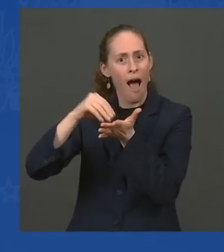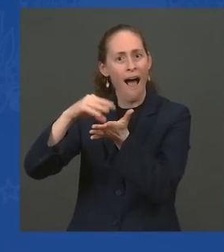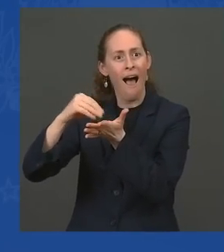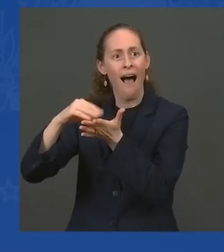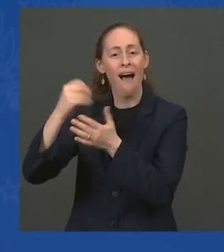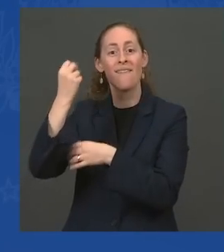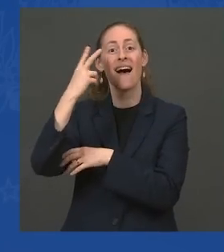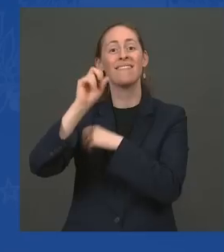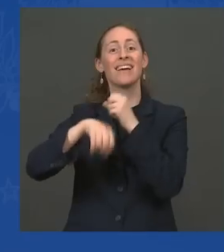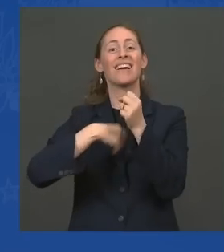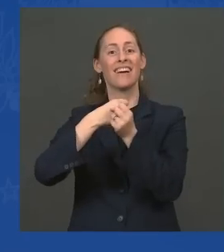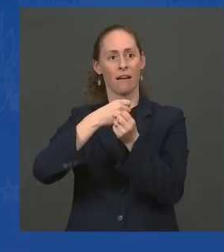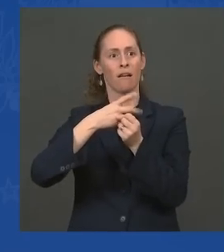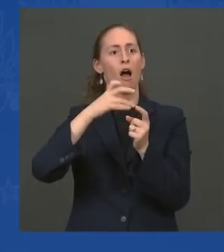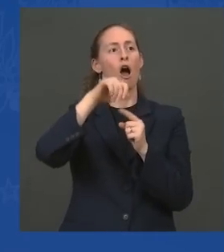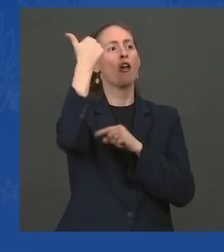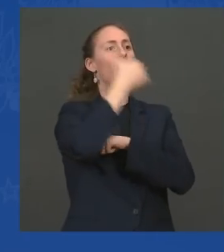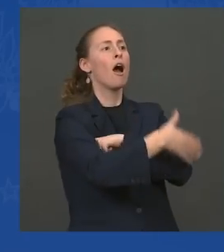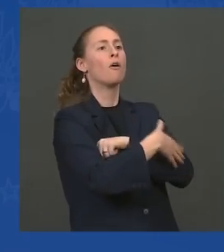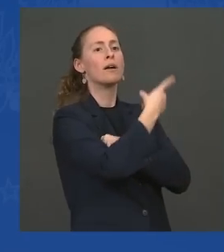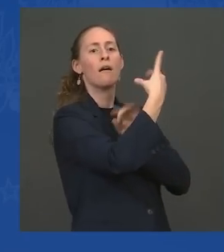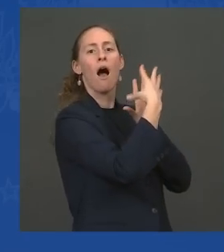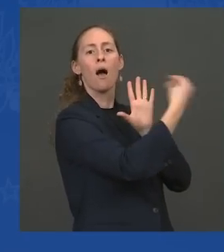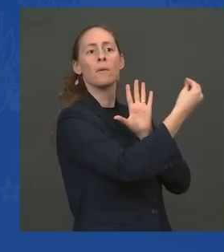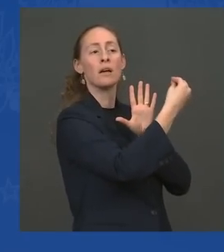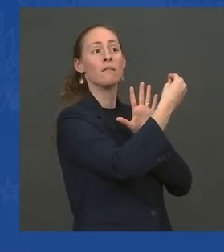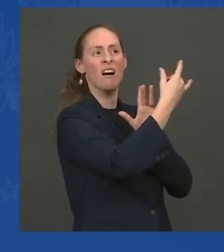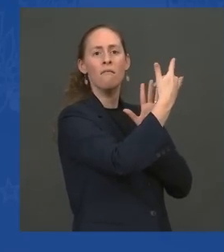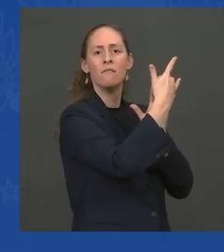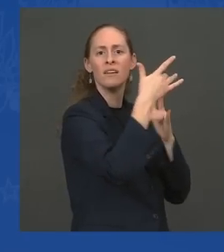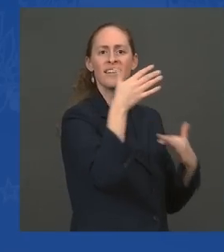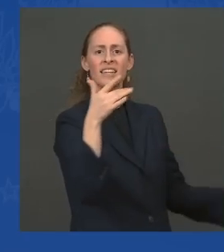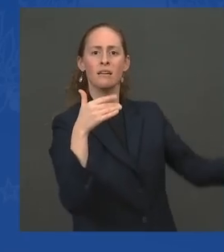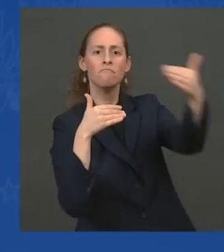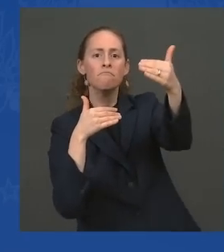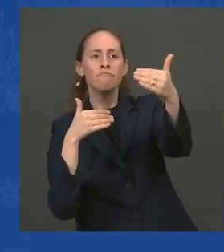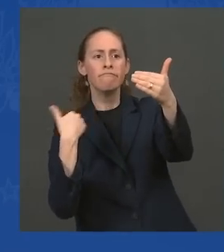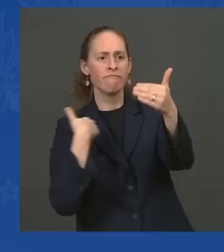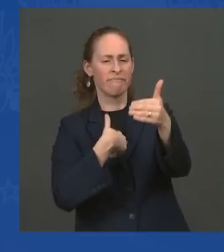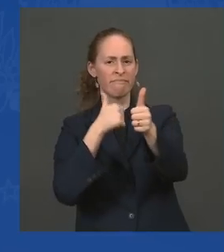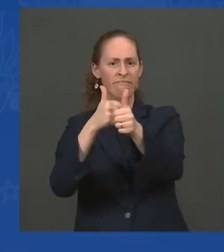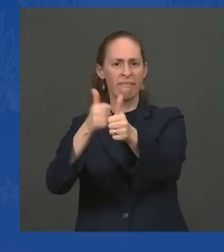If we were sitting down for the first time today and saying, "We want universal education in America,"